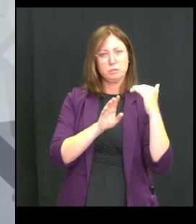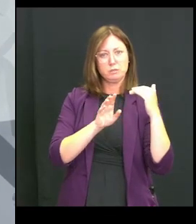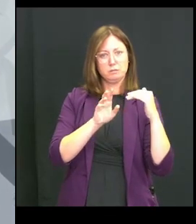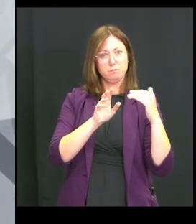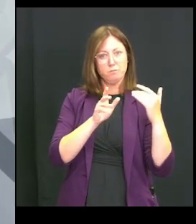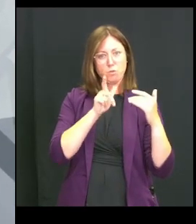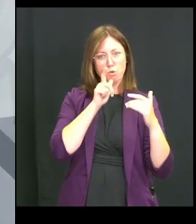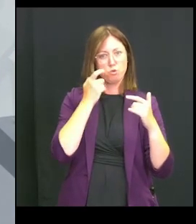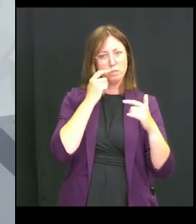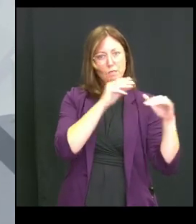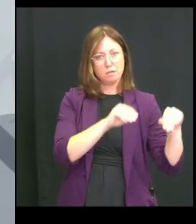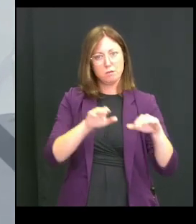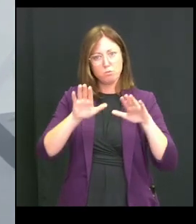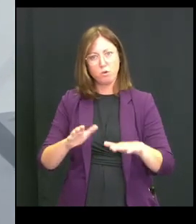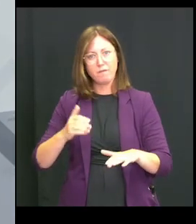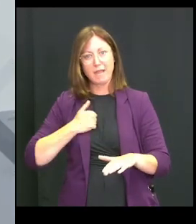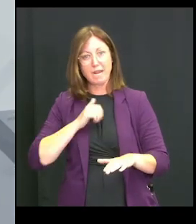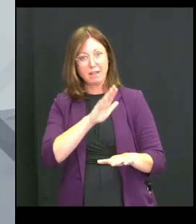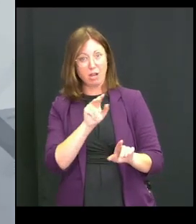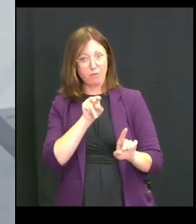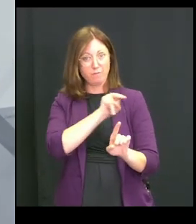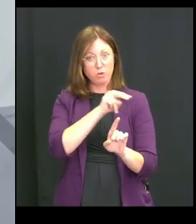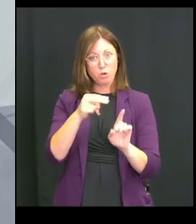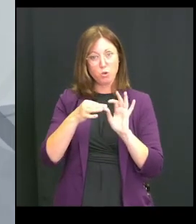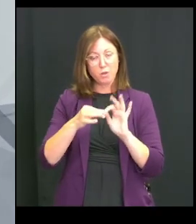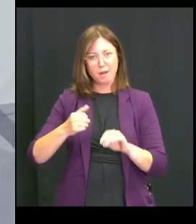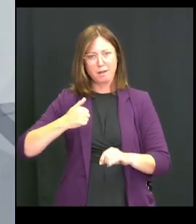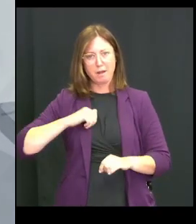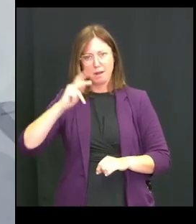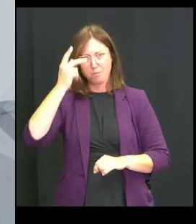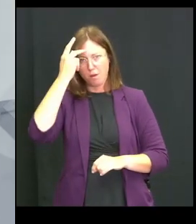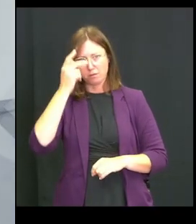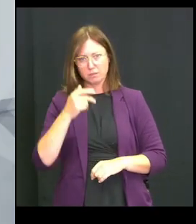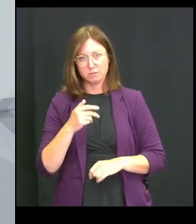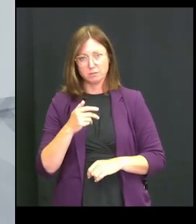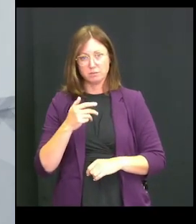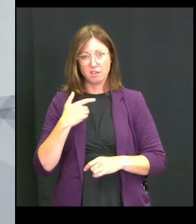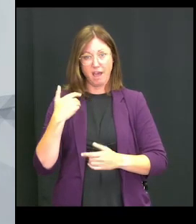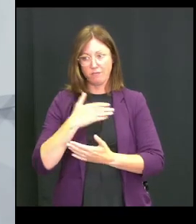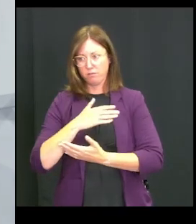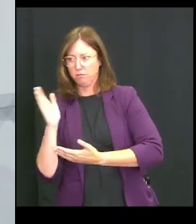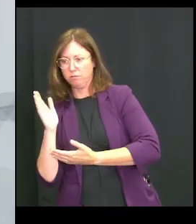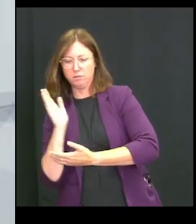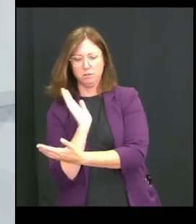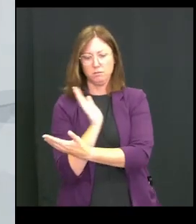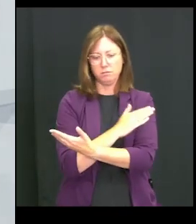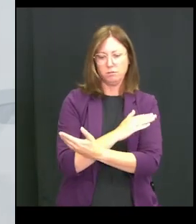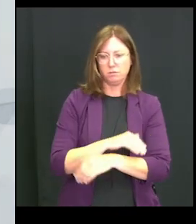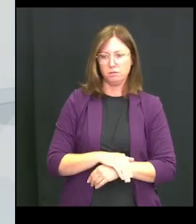and what their views are on Canadian politics and political polarization wouldn't have come to my mind,